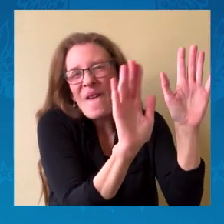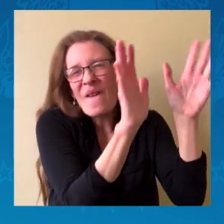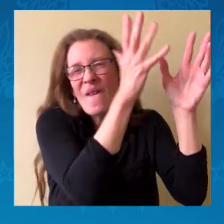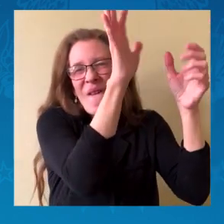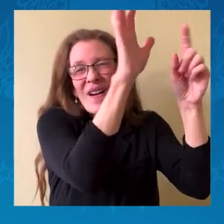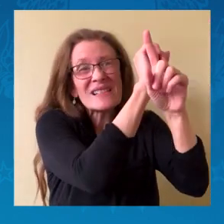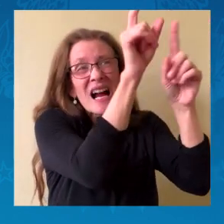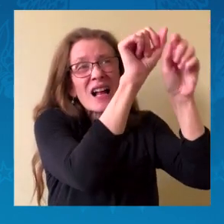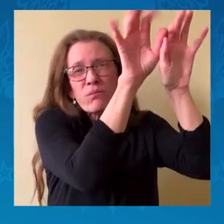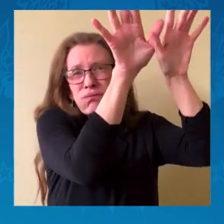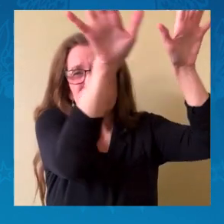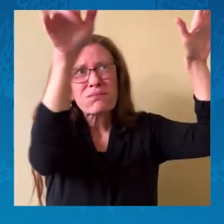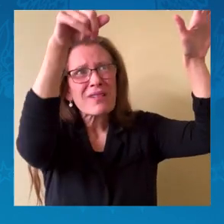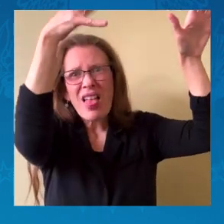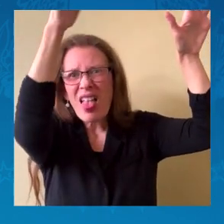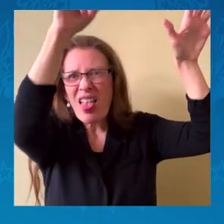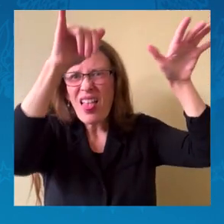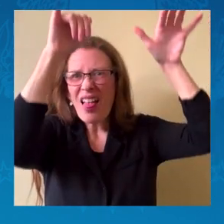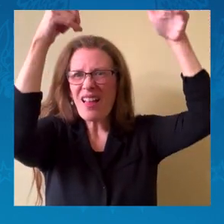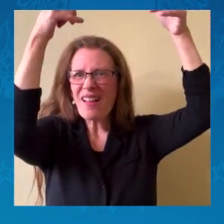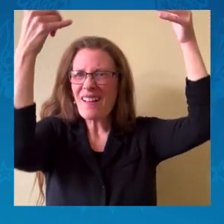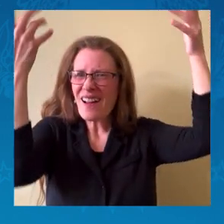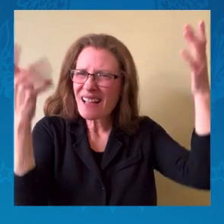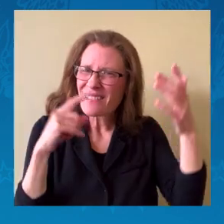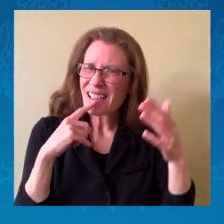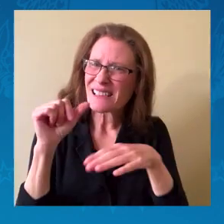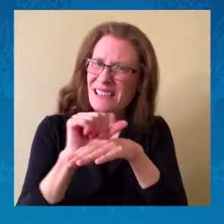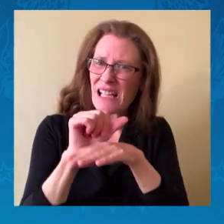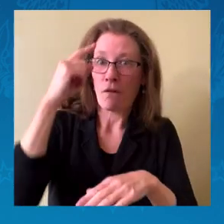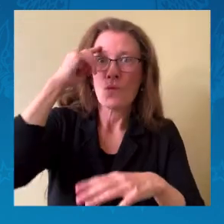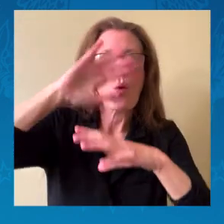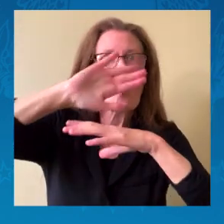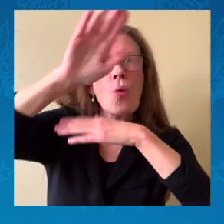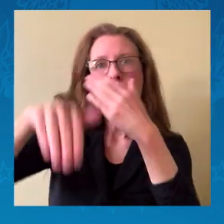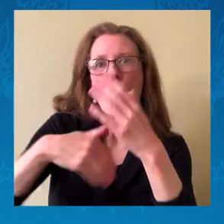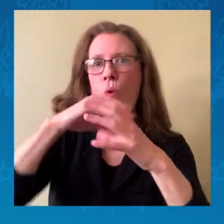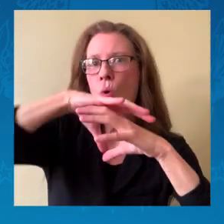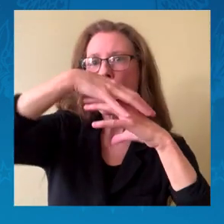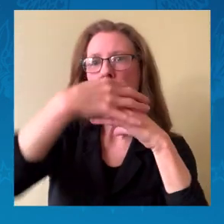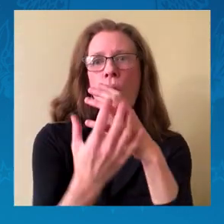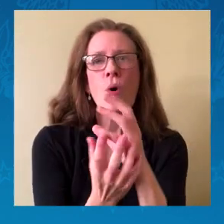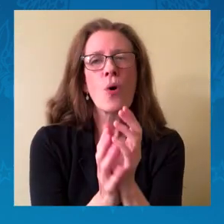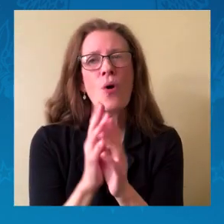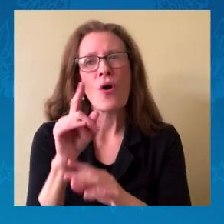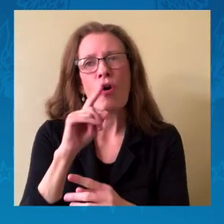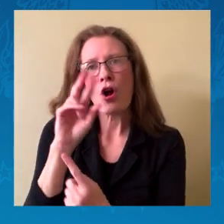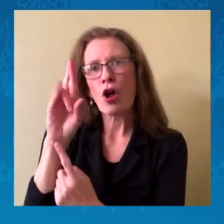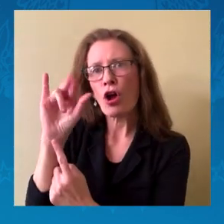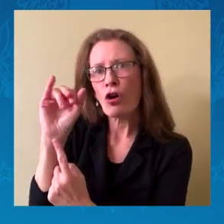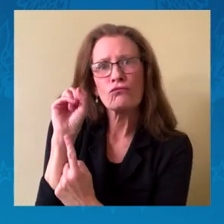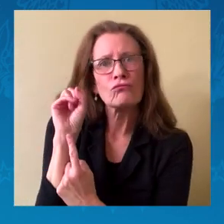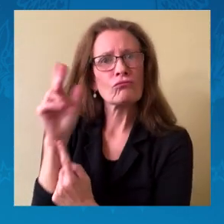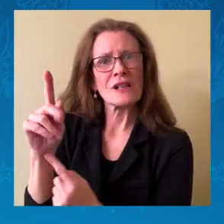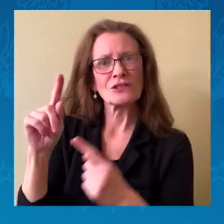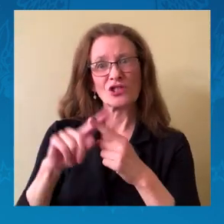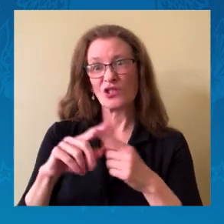and future space explorers. The Vice President: Thank you. And thank you and to the secretary for the work